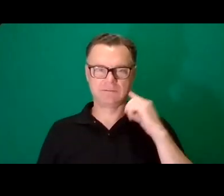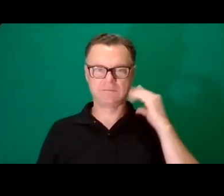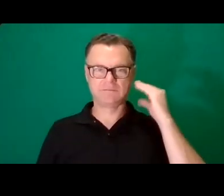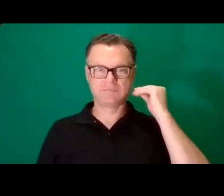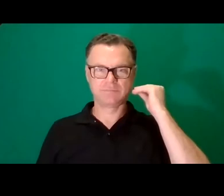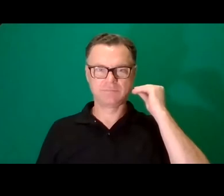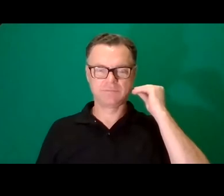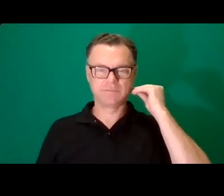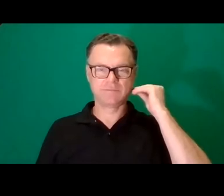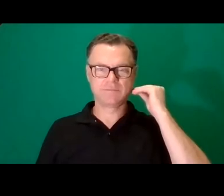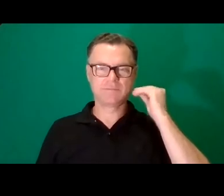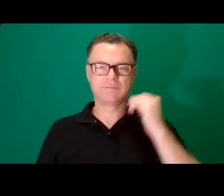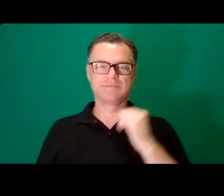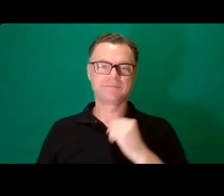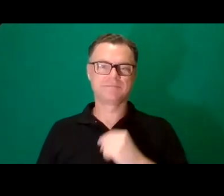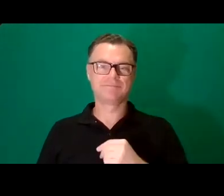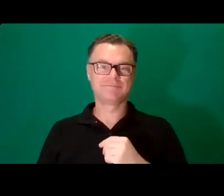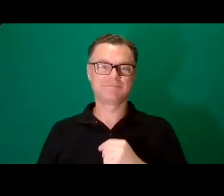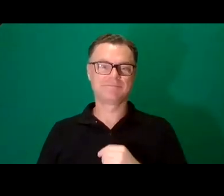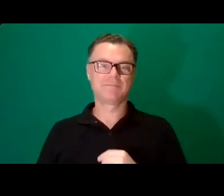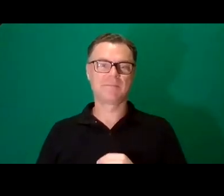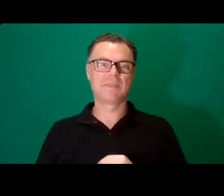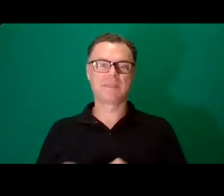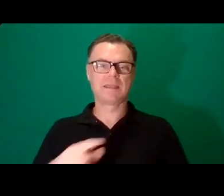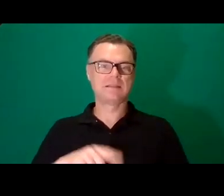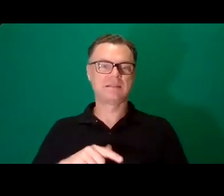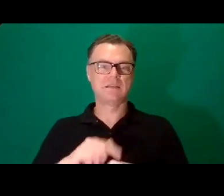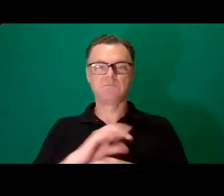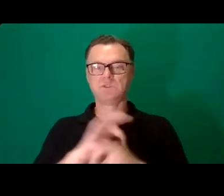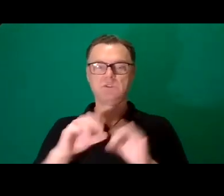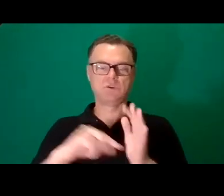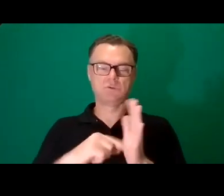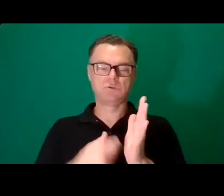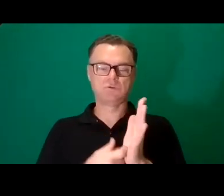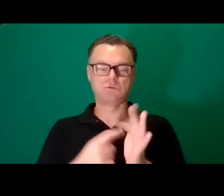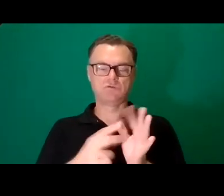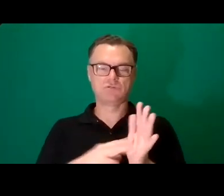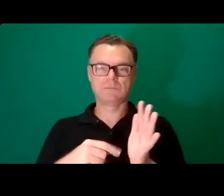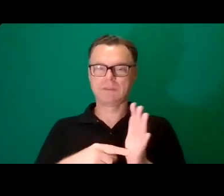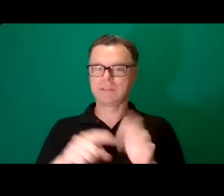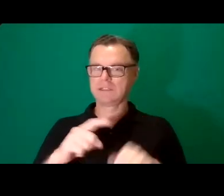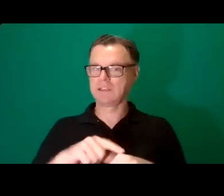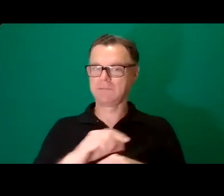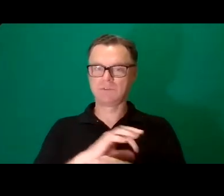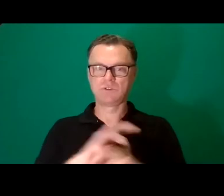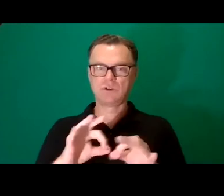At that stage there was no treatment for it. There's no hearing aids powerful enough to